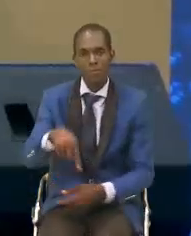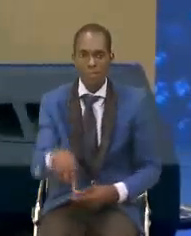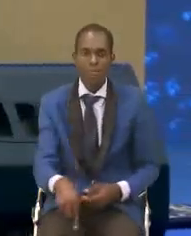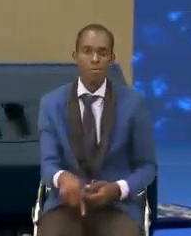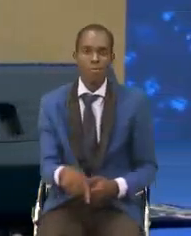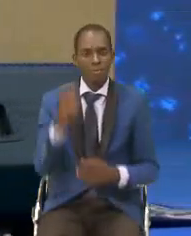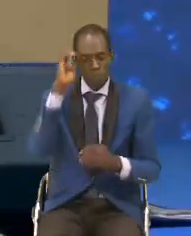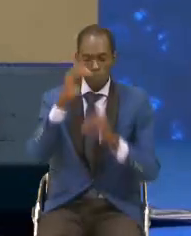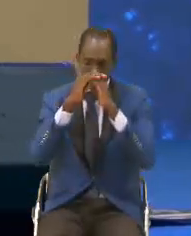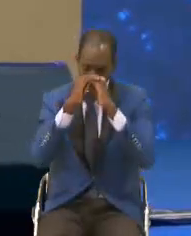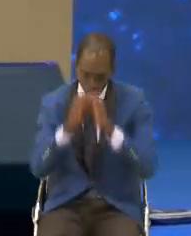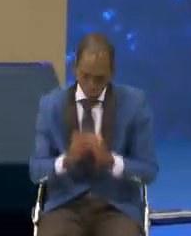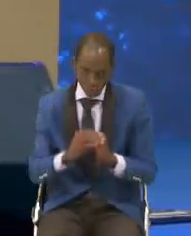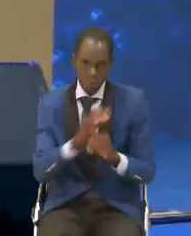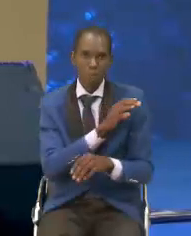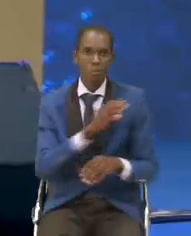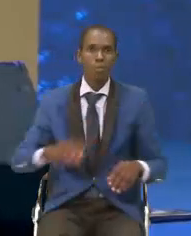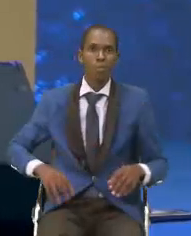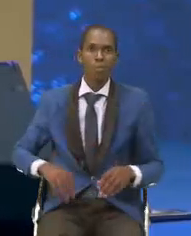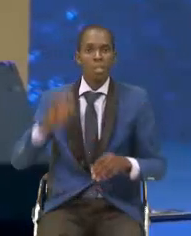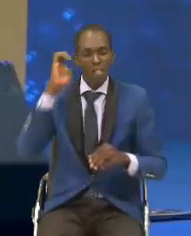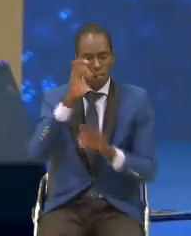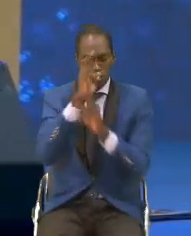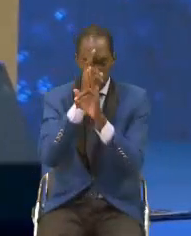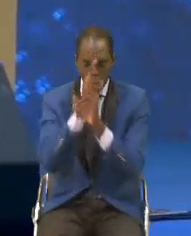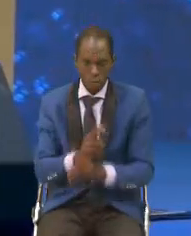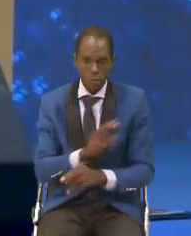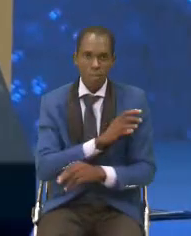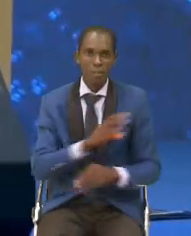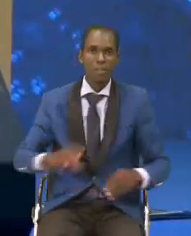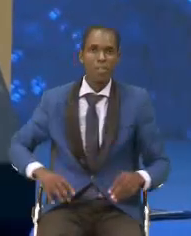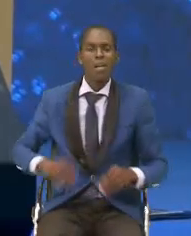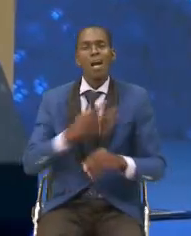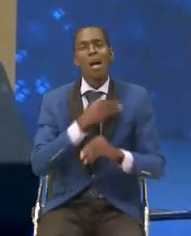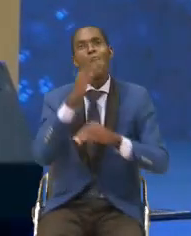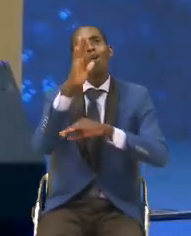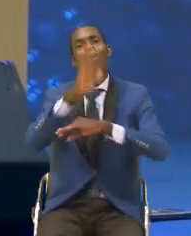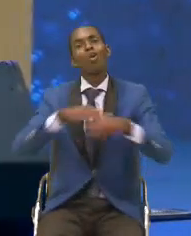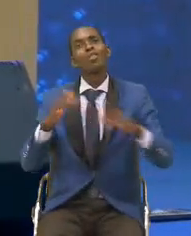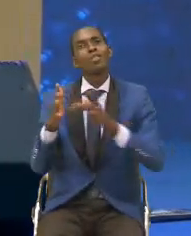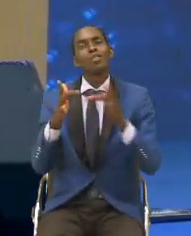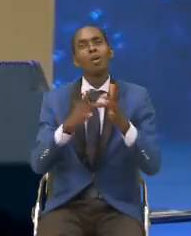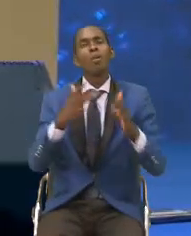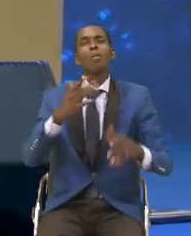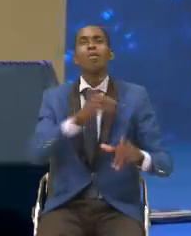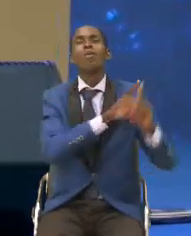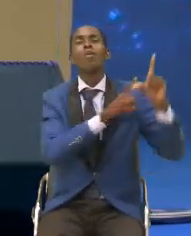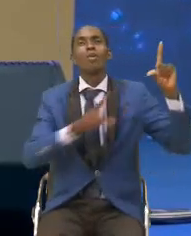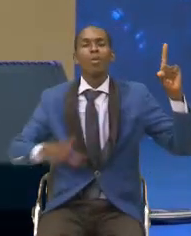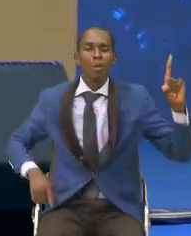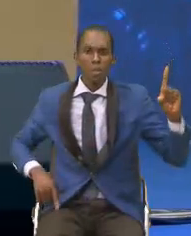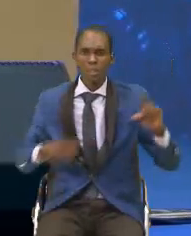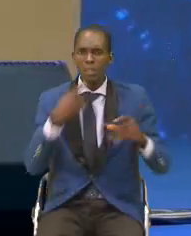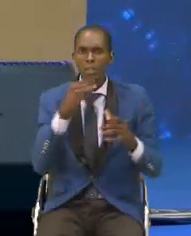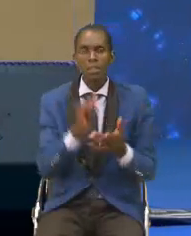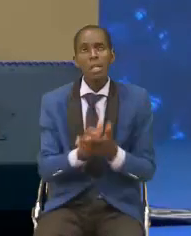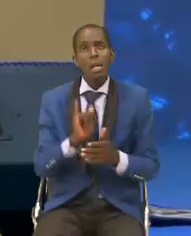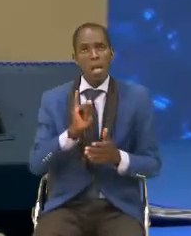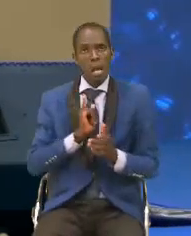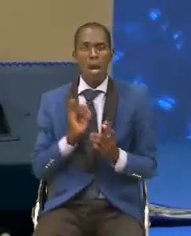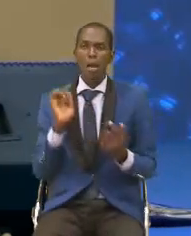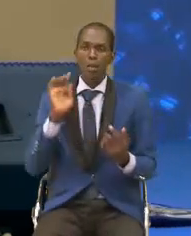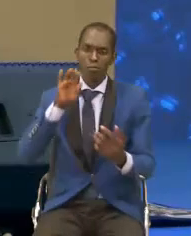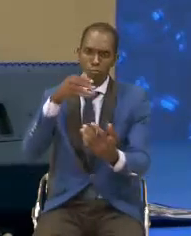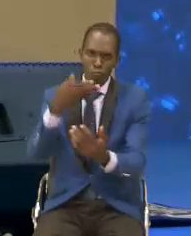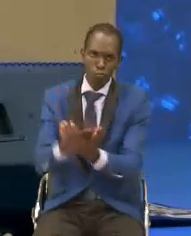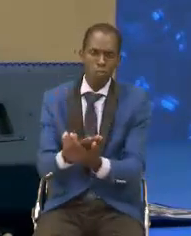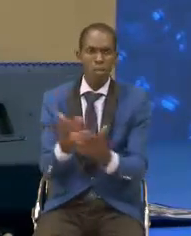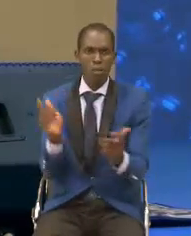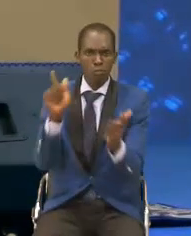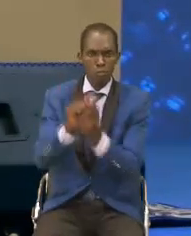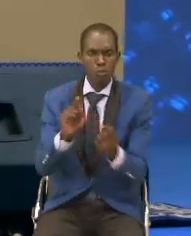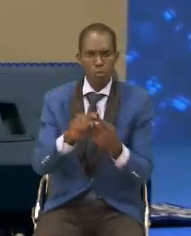were told he kneeled down he worshipped him he honored him and he called him lord he said